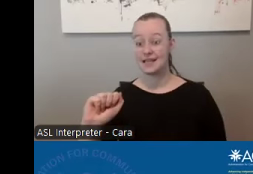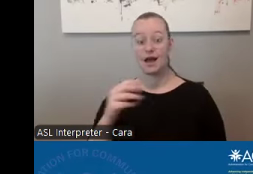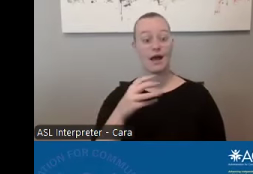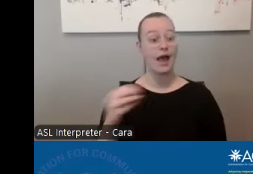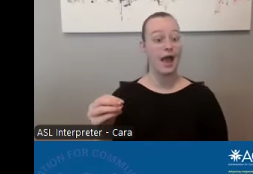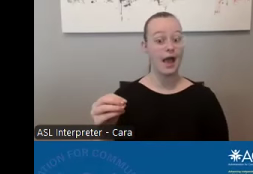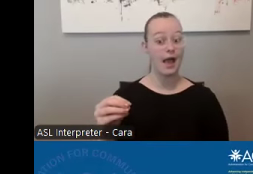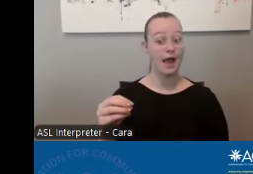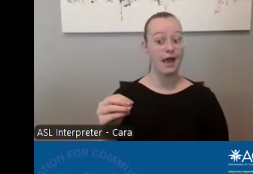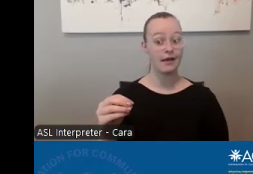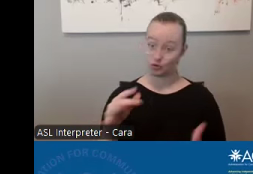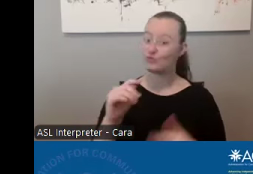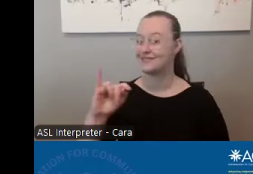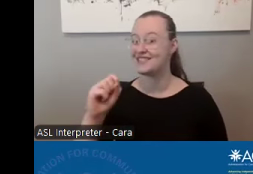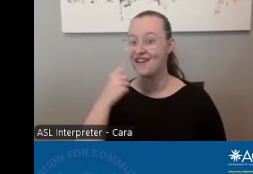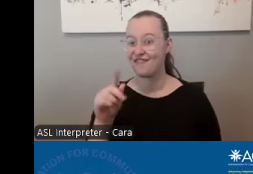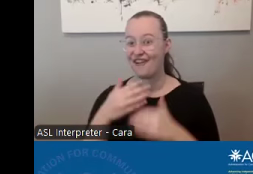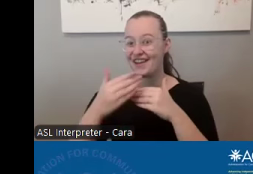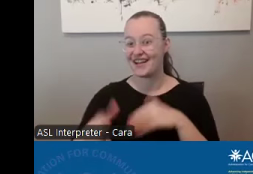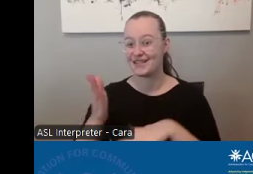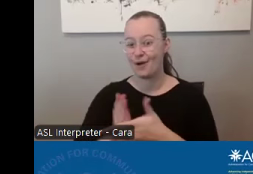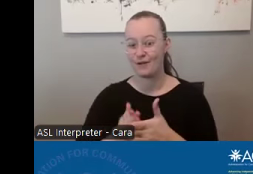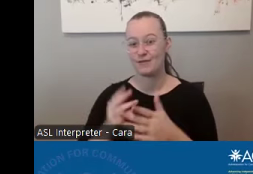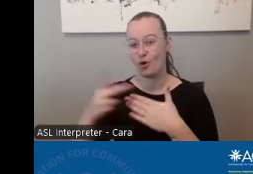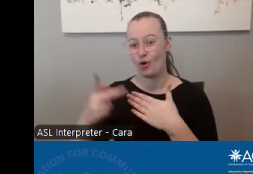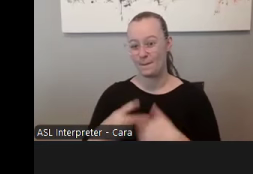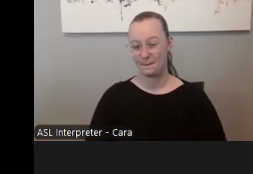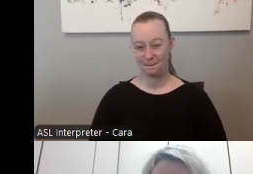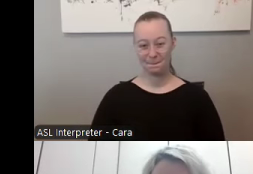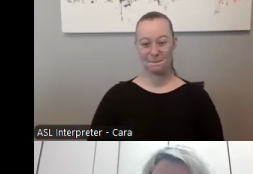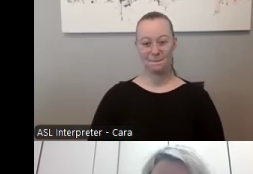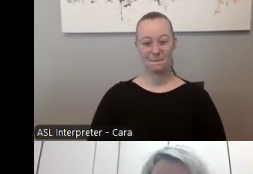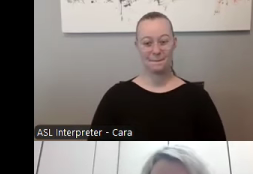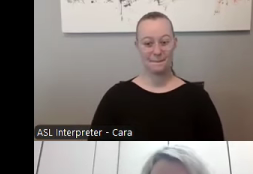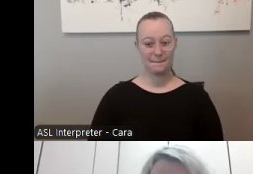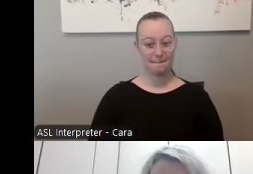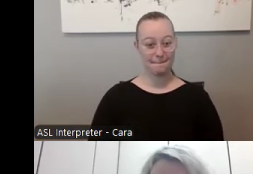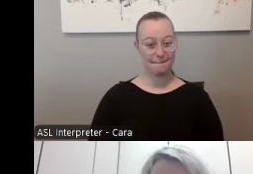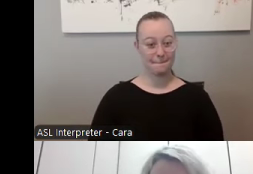next part of this program.